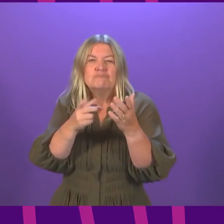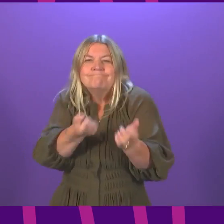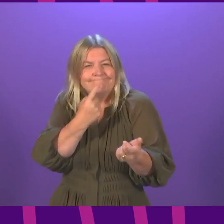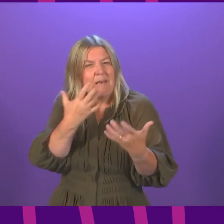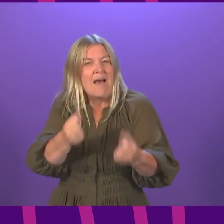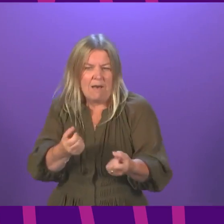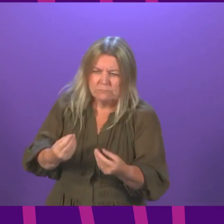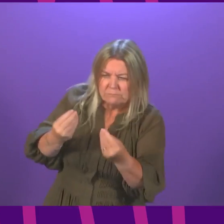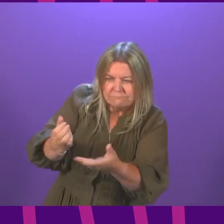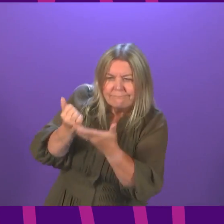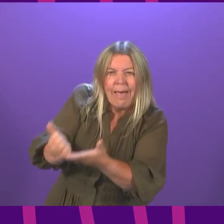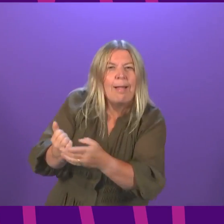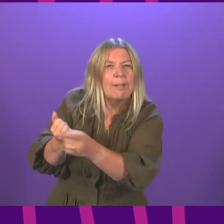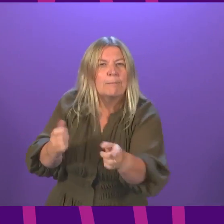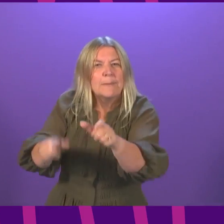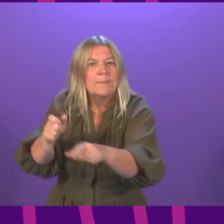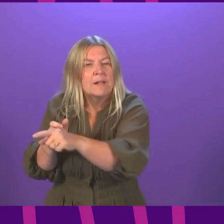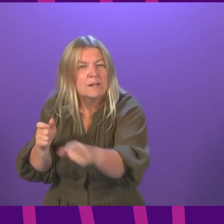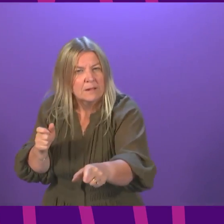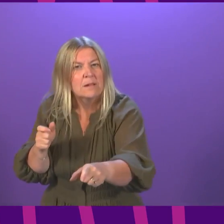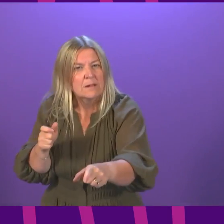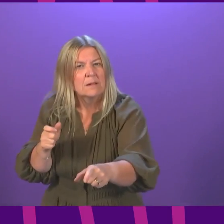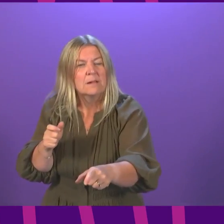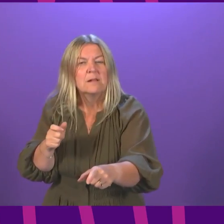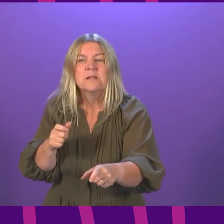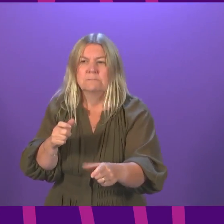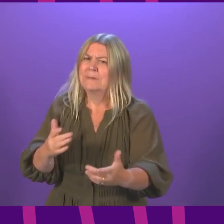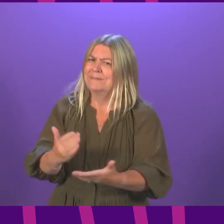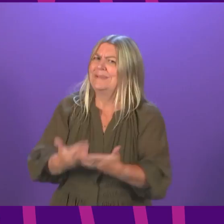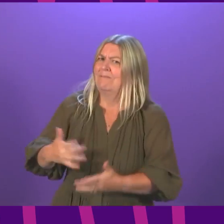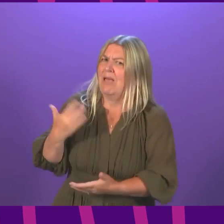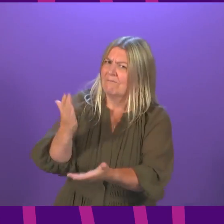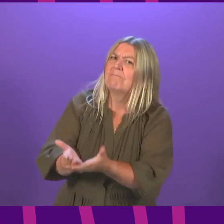have saved lives, and it builds on the way in which emergency services can contribute